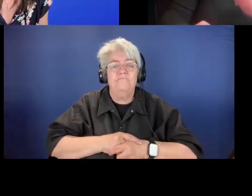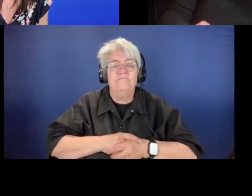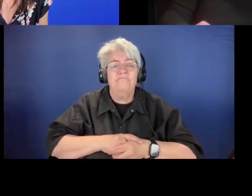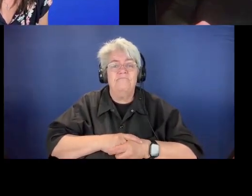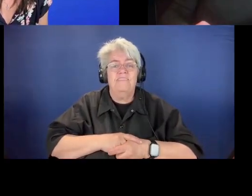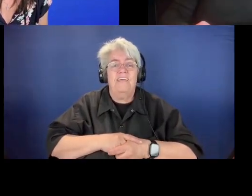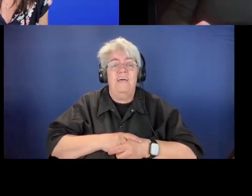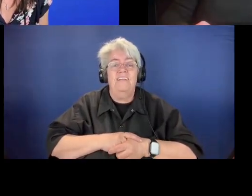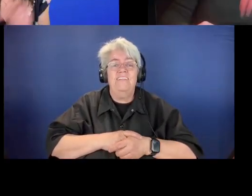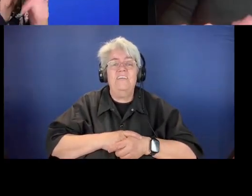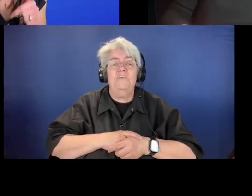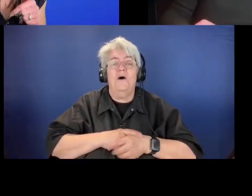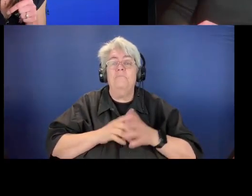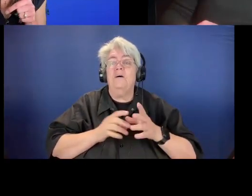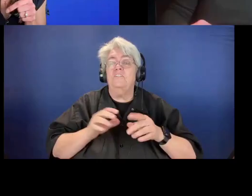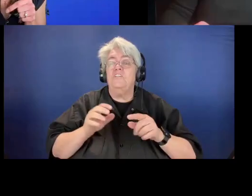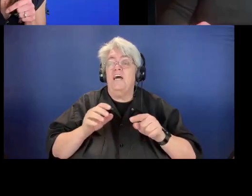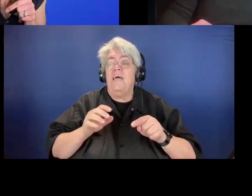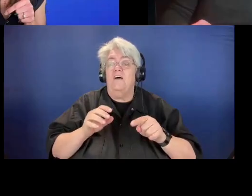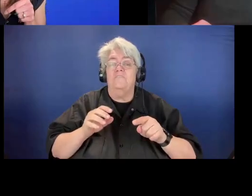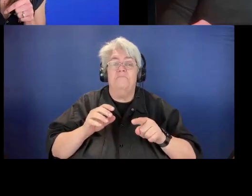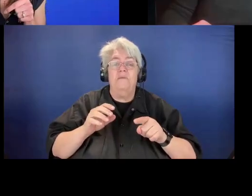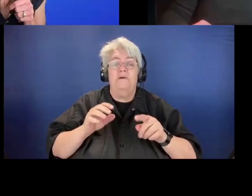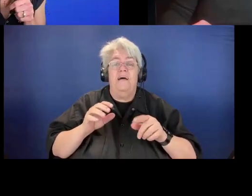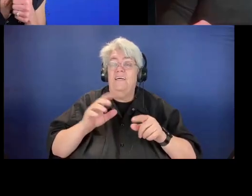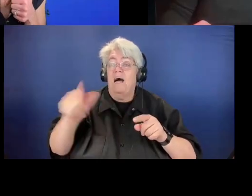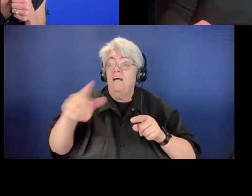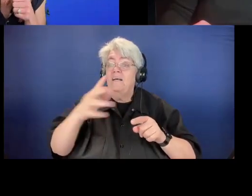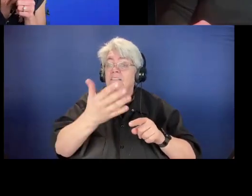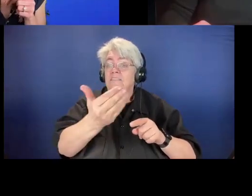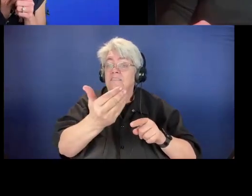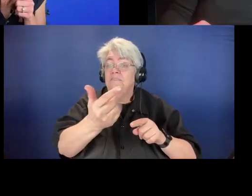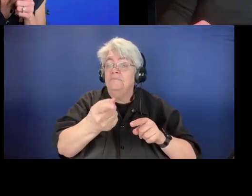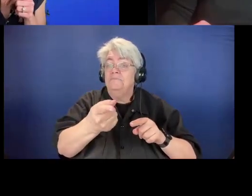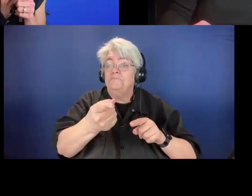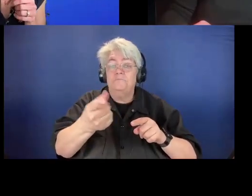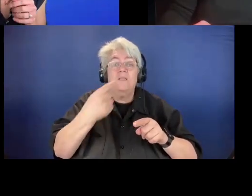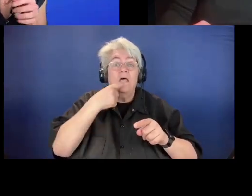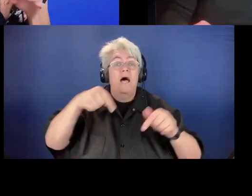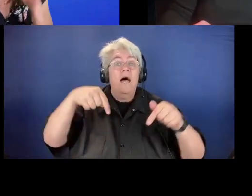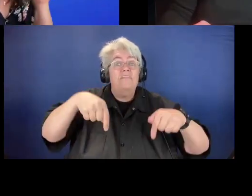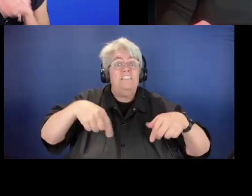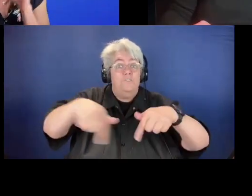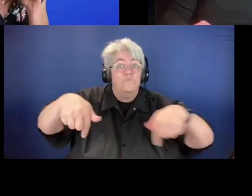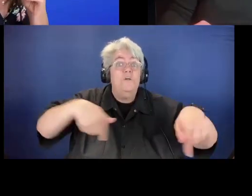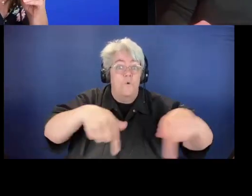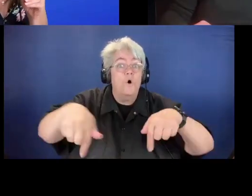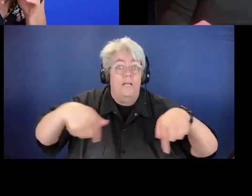Absolutely. Okay we did record this. Gonna check out. Bye bye. We did record this session so we